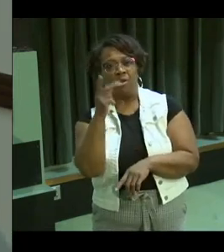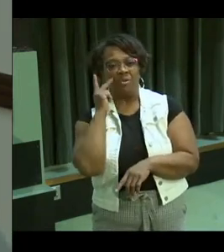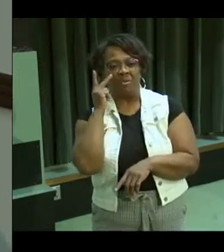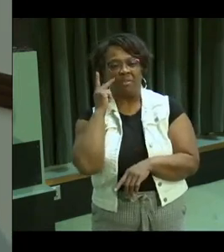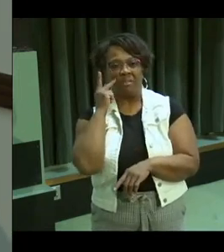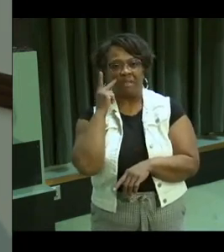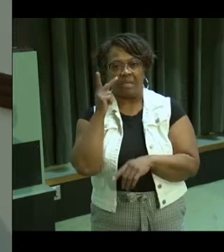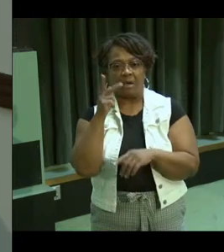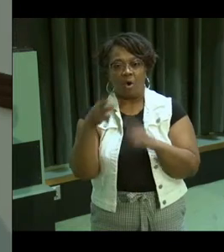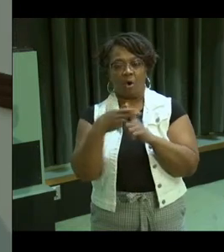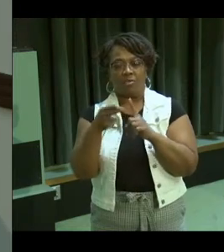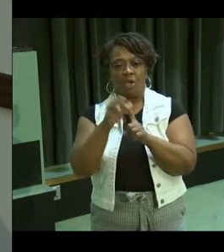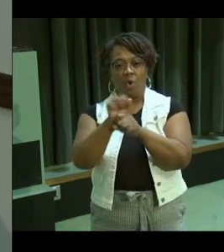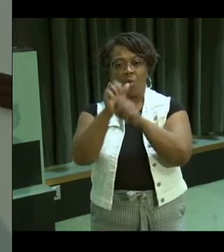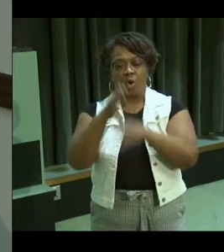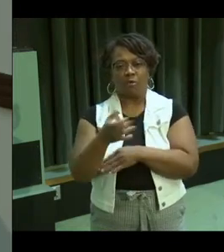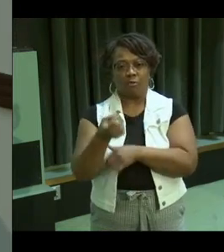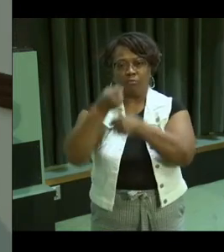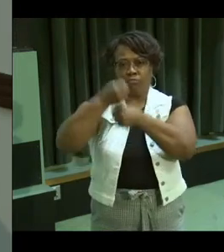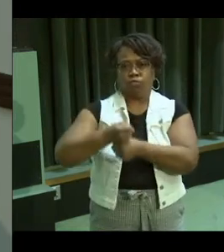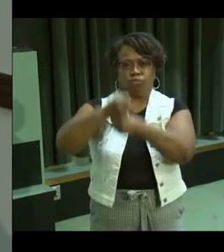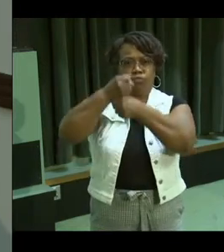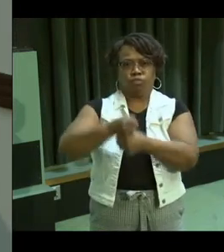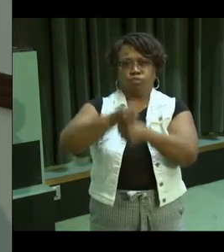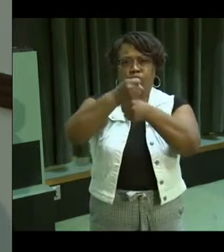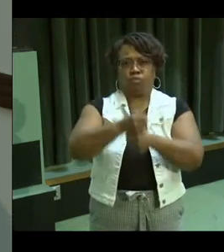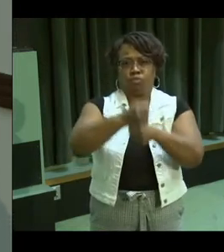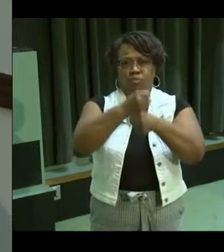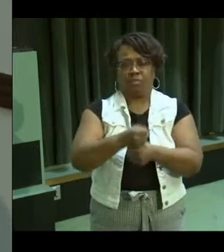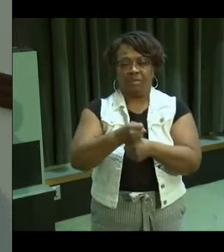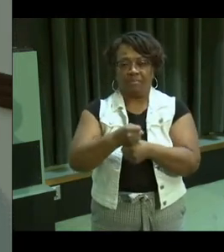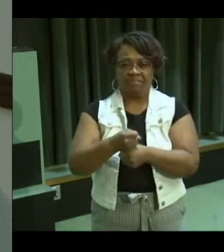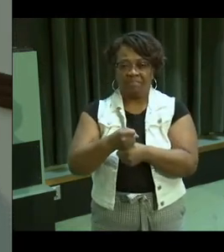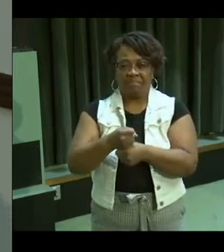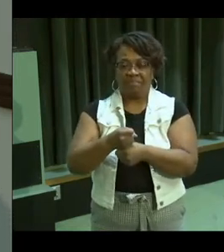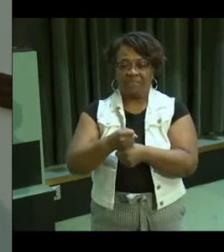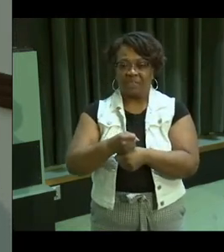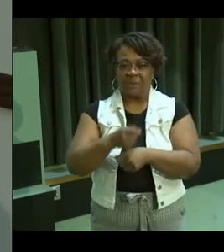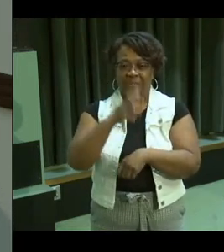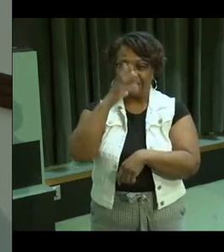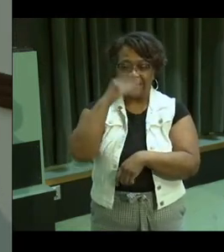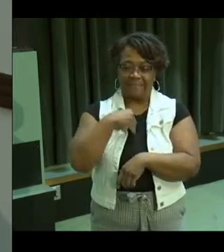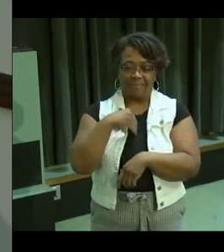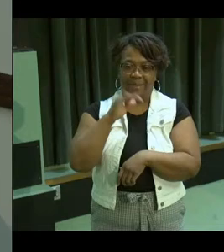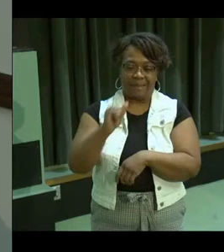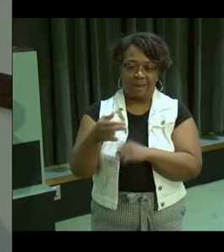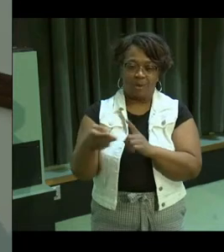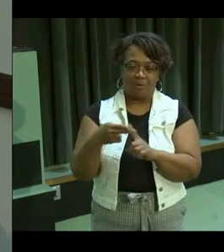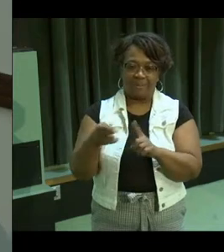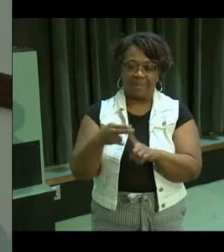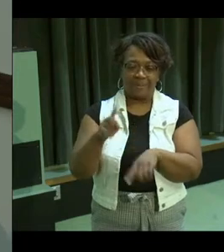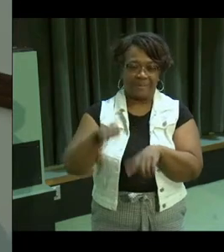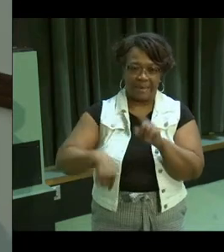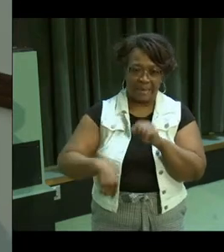there's a picket line of hotel workers out in front of that